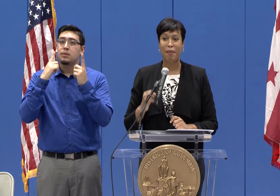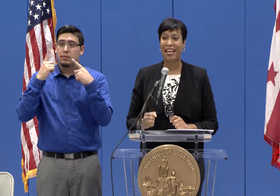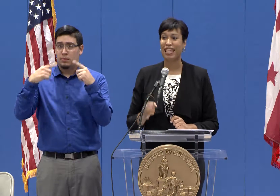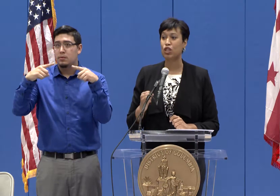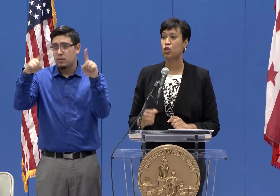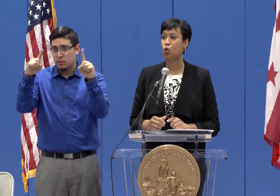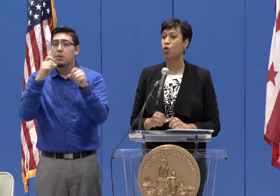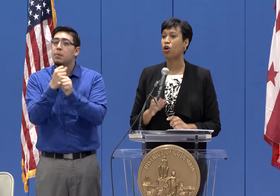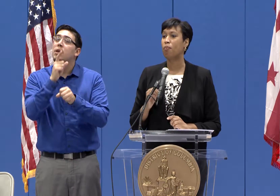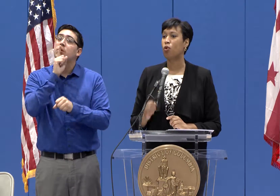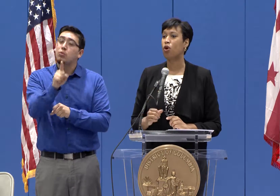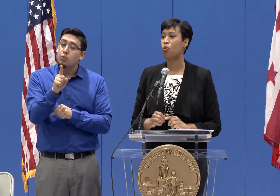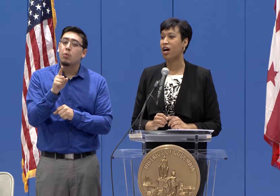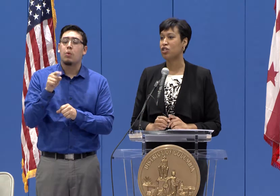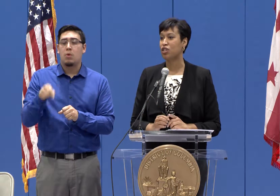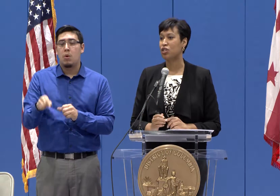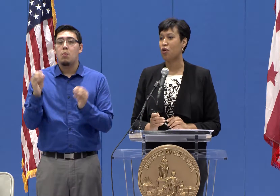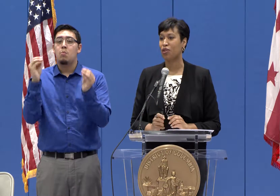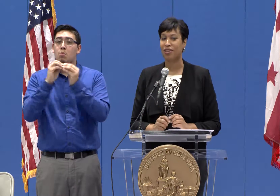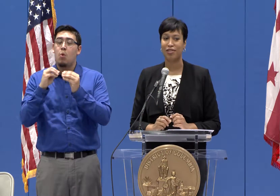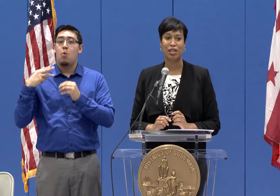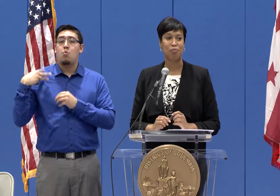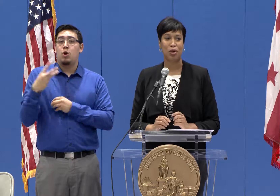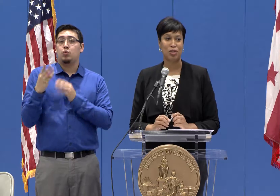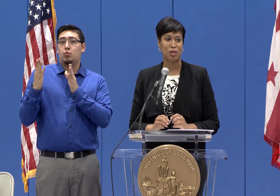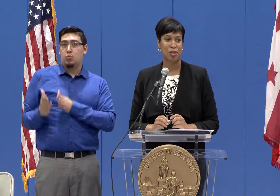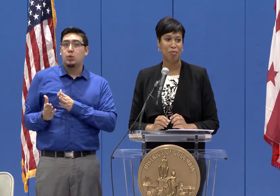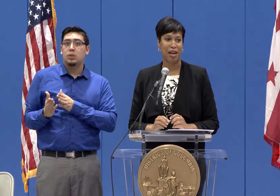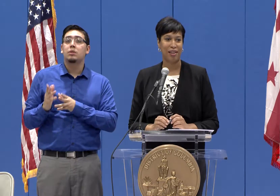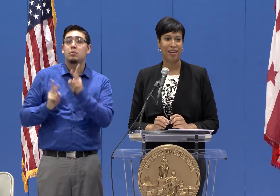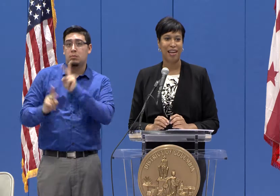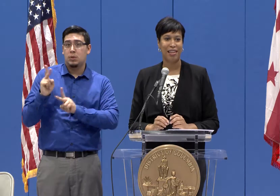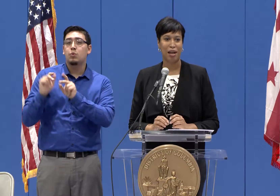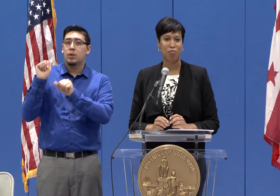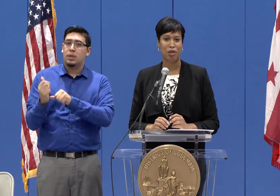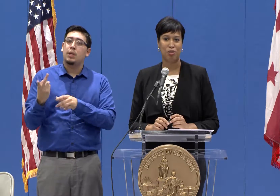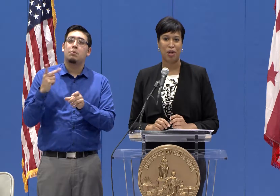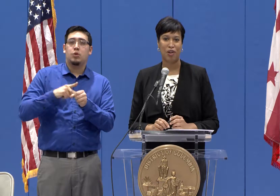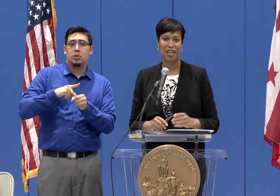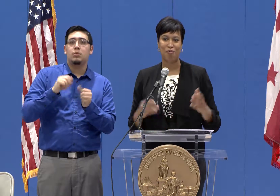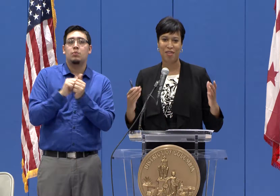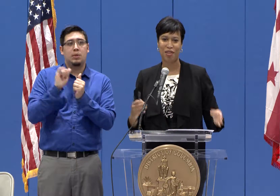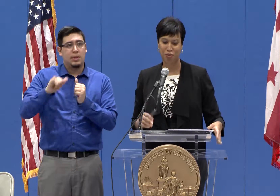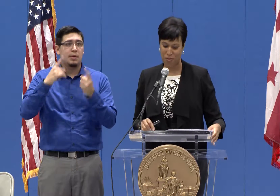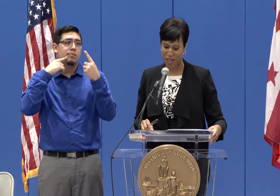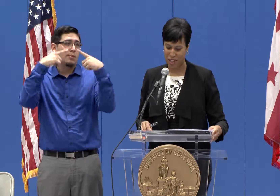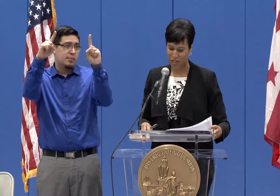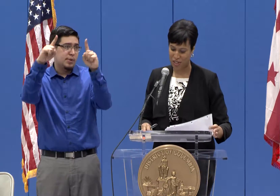MAKING SURE MORE WASHINGTONIANS CAN PARTICIPATE IN THAT PROSPERITY. THANK YOU FOR BEING HERE